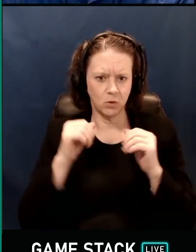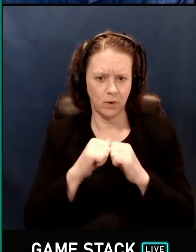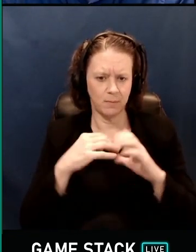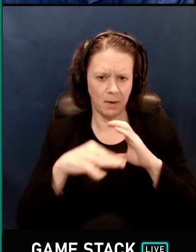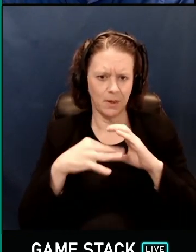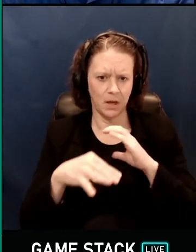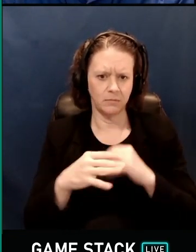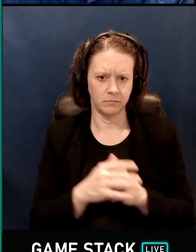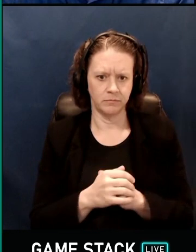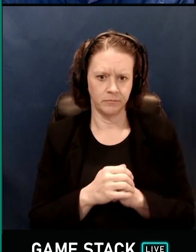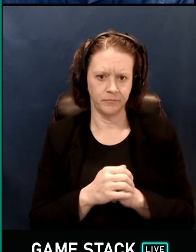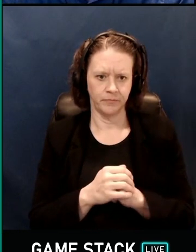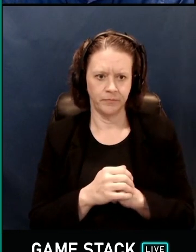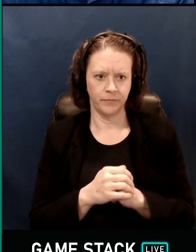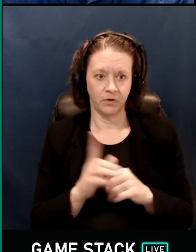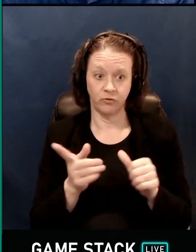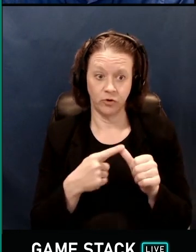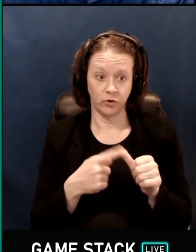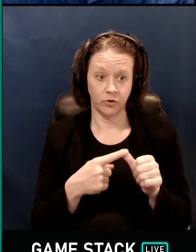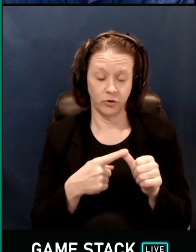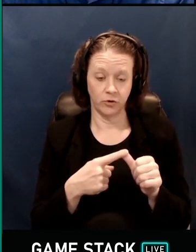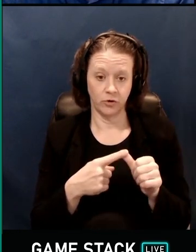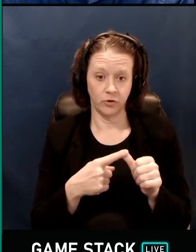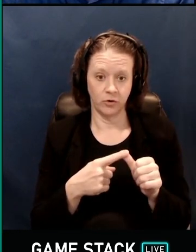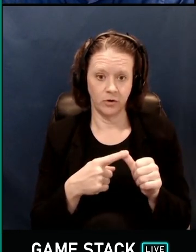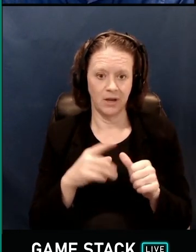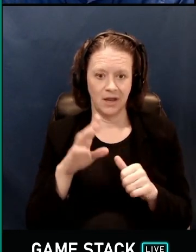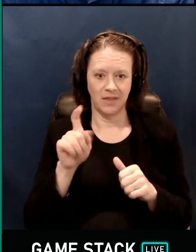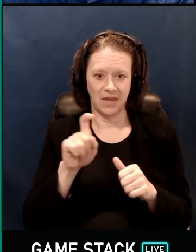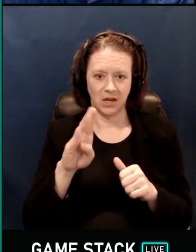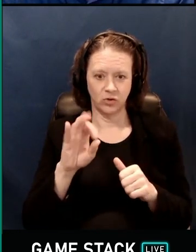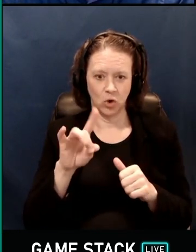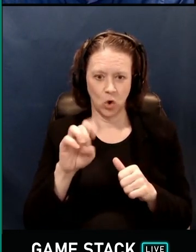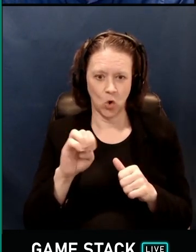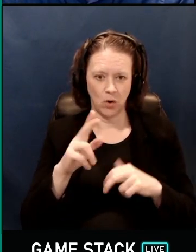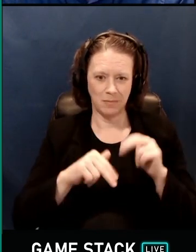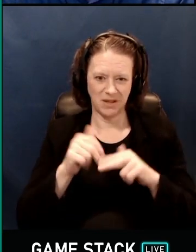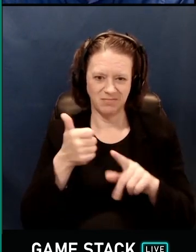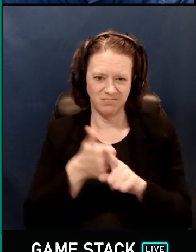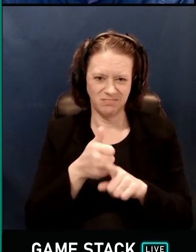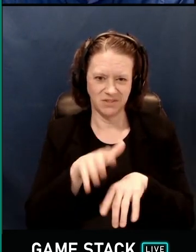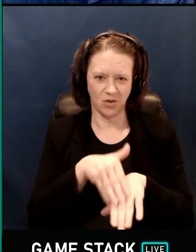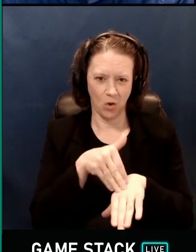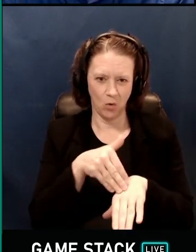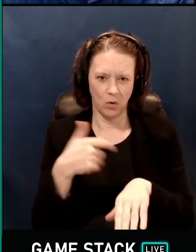First, that the Xcode build is slow. We need to make it faster.